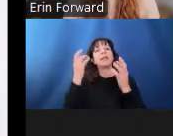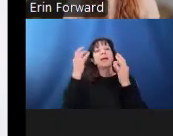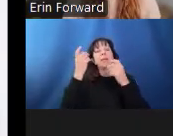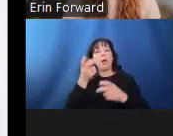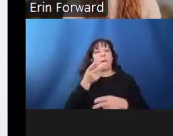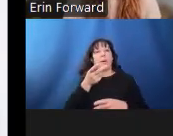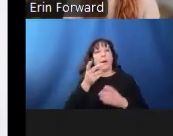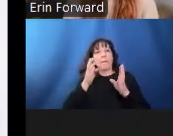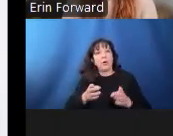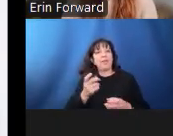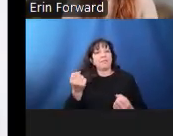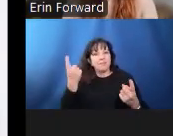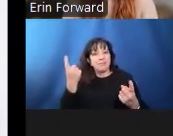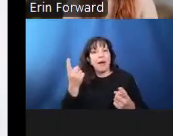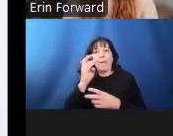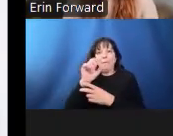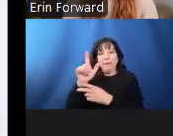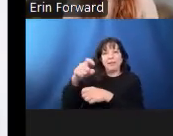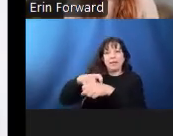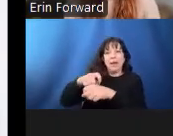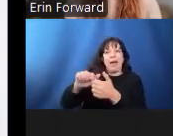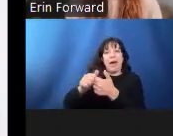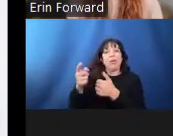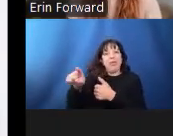of mealtime and how they want to engage with food, which is